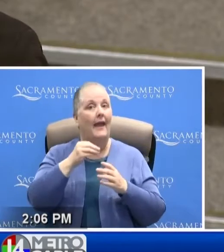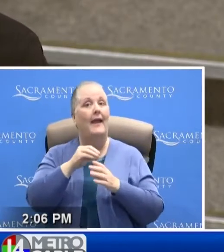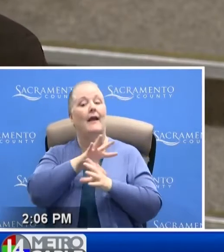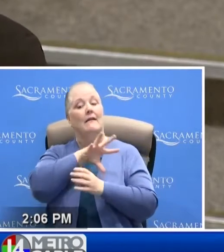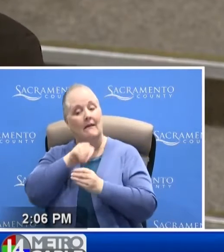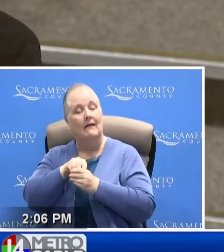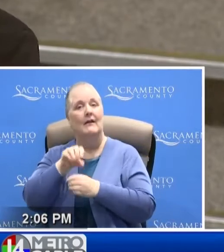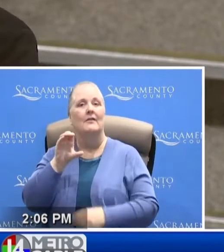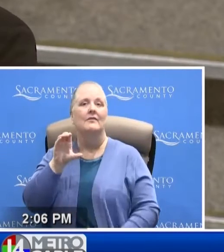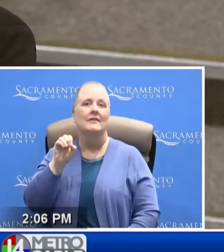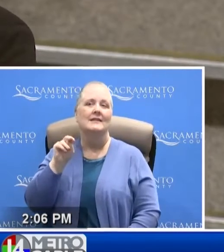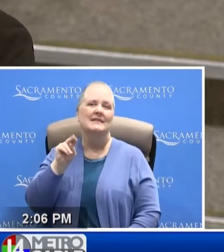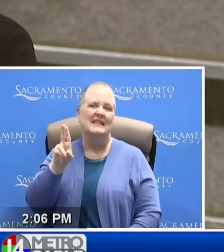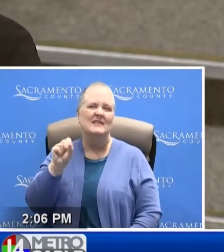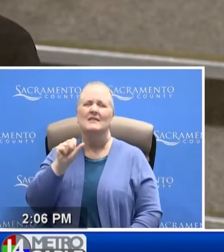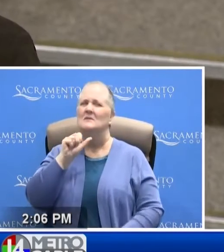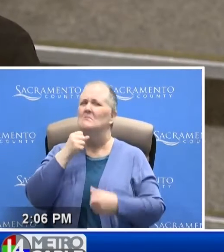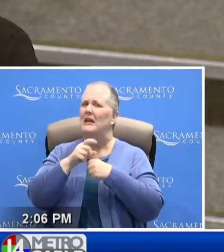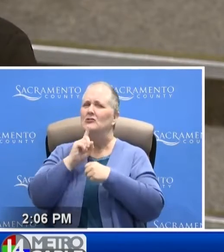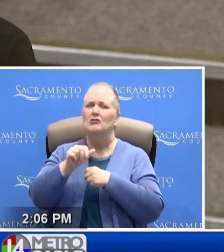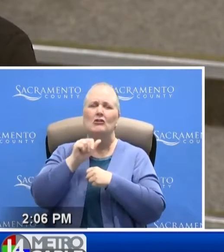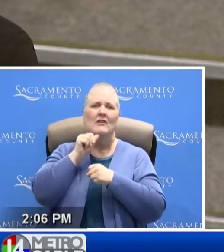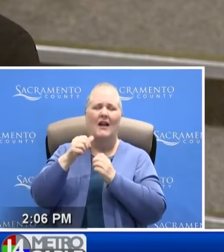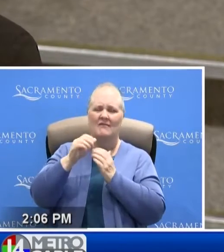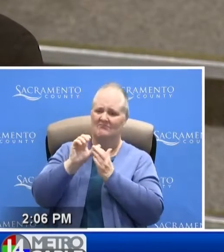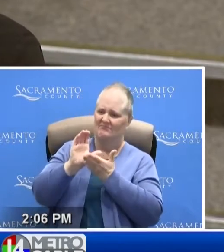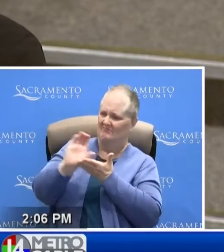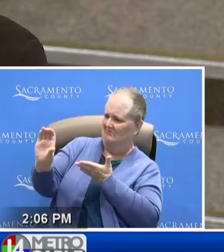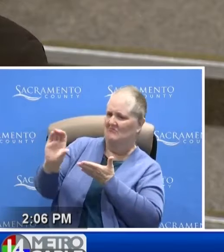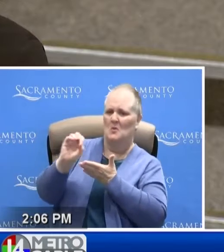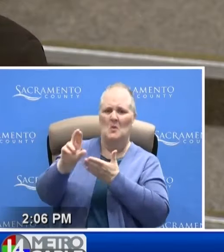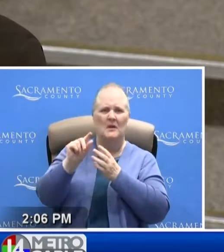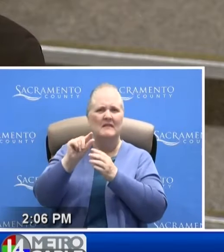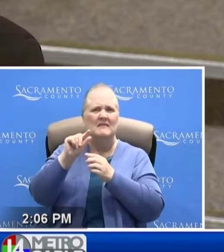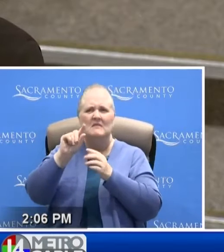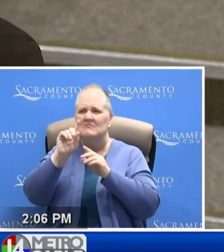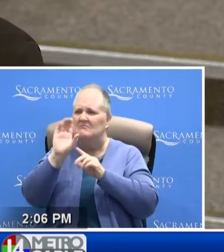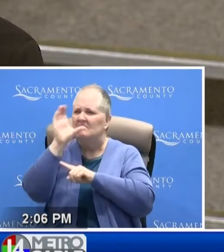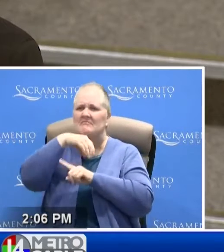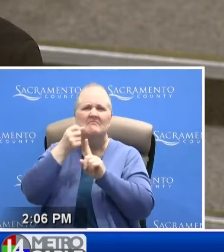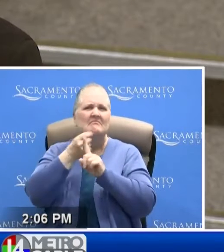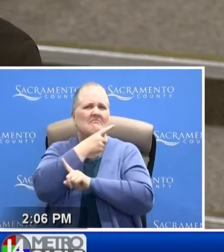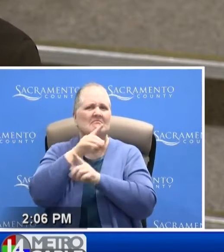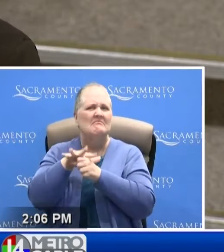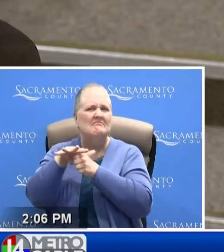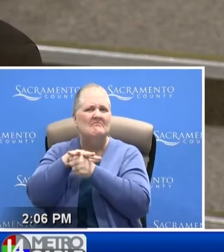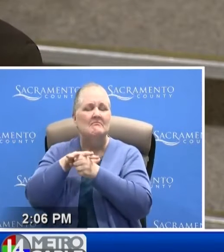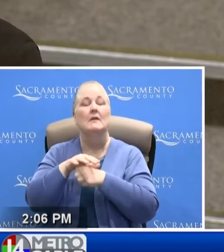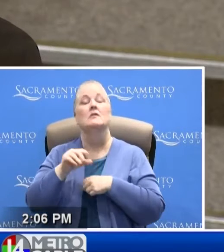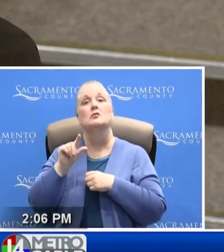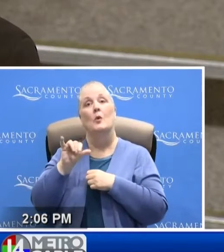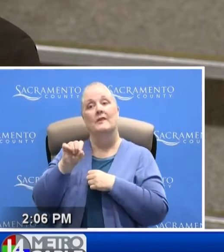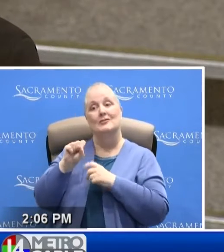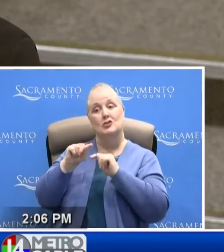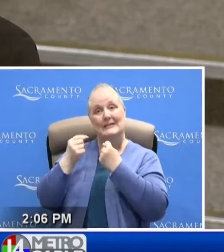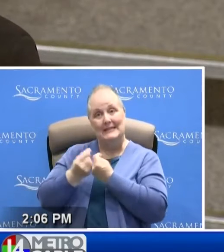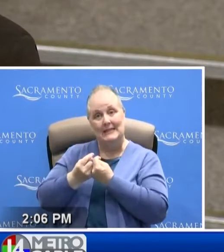sliver precincts and new ballot types. As a result, in DC and the county's GIS team made minor adjustments,